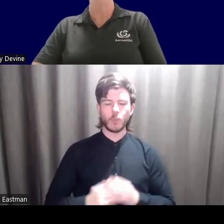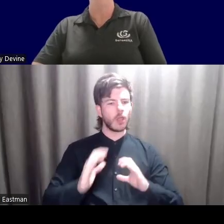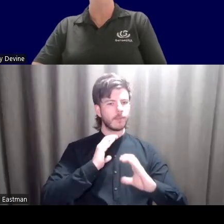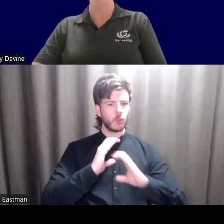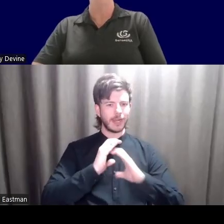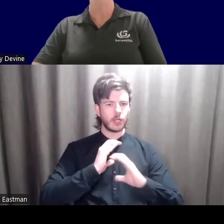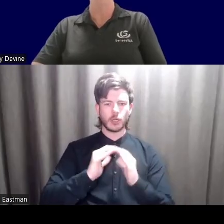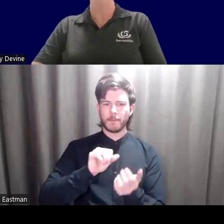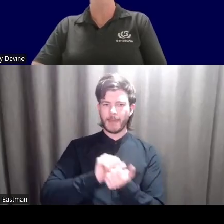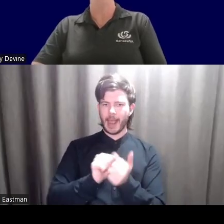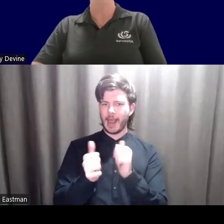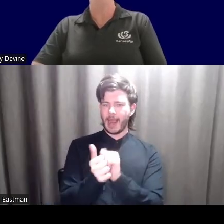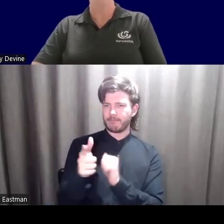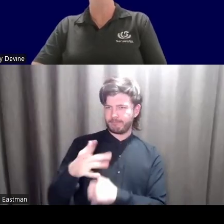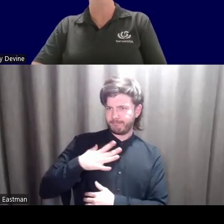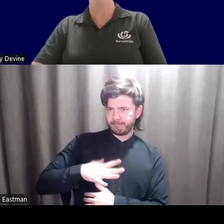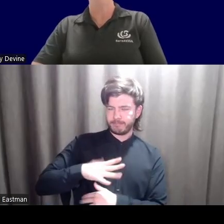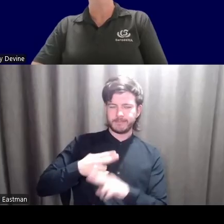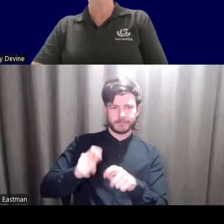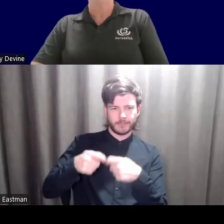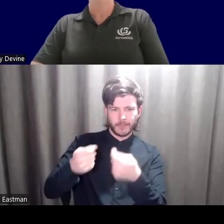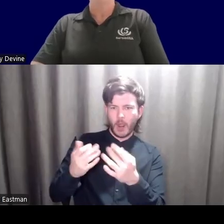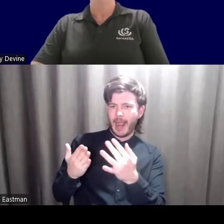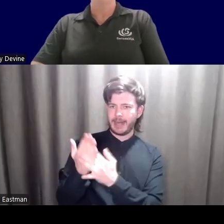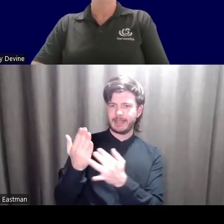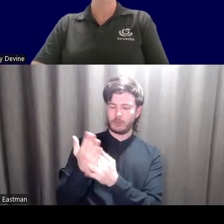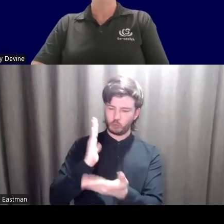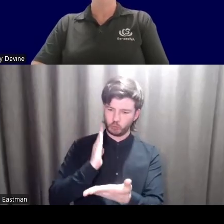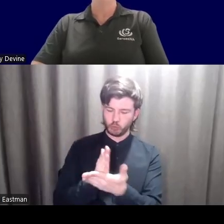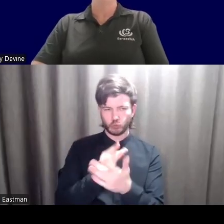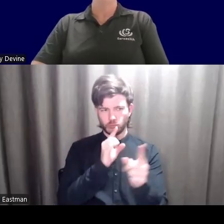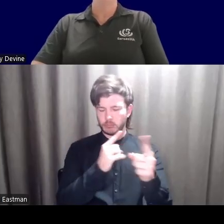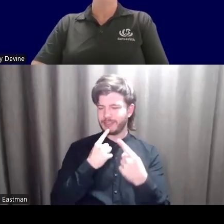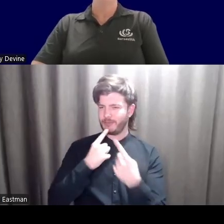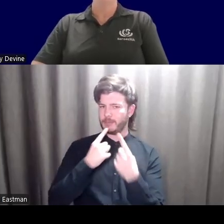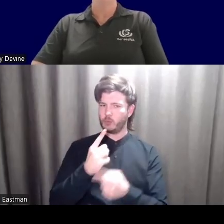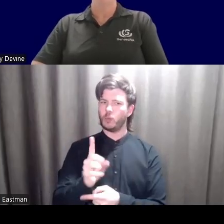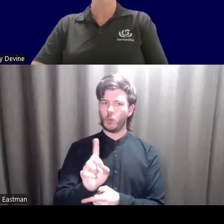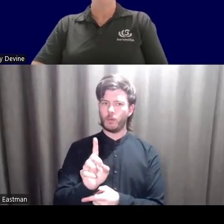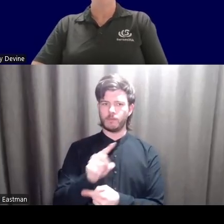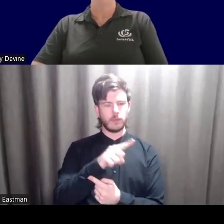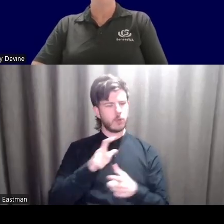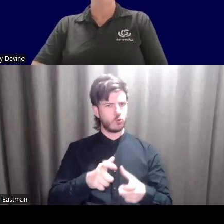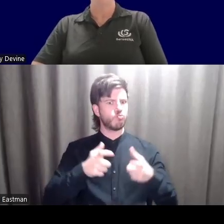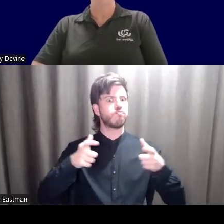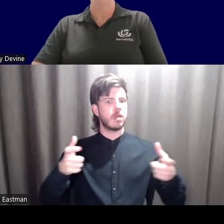provide access to true and accurate information and this is a great responsibility and with